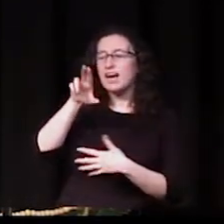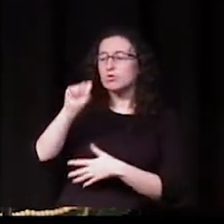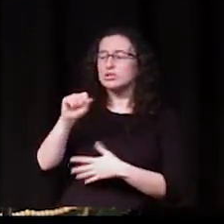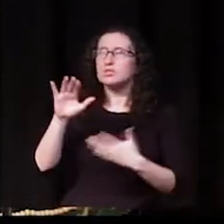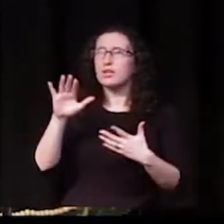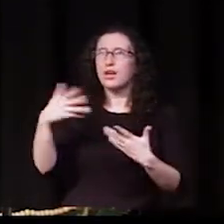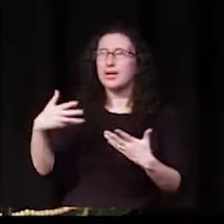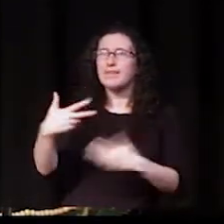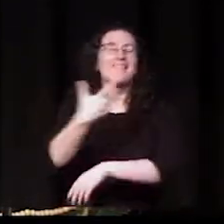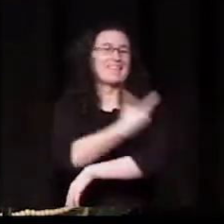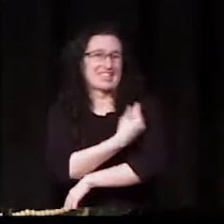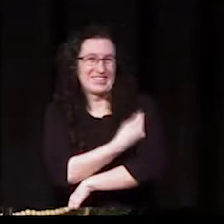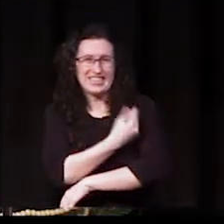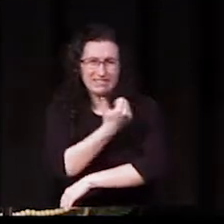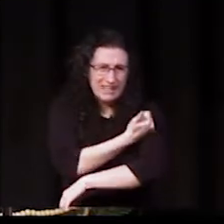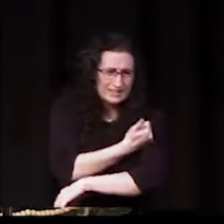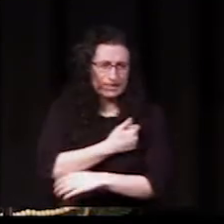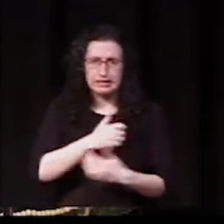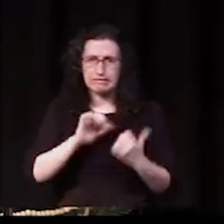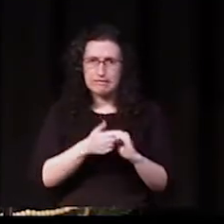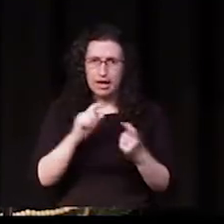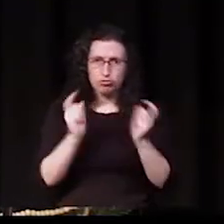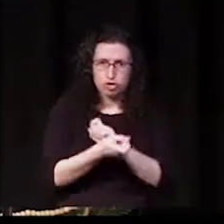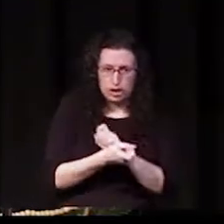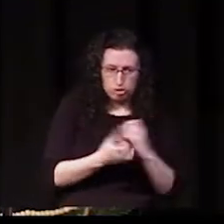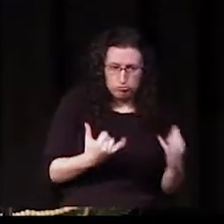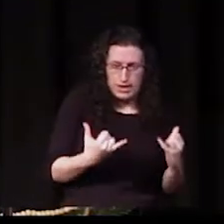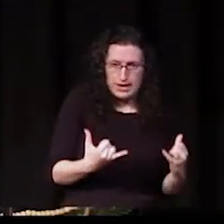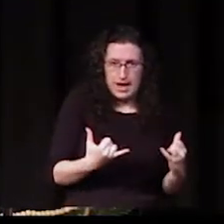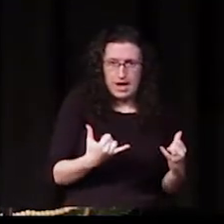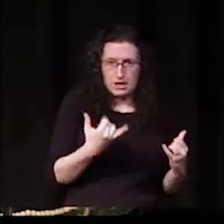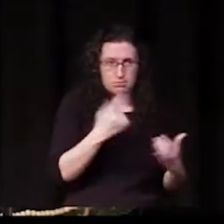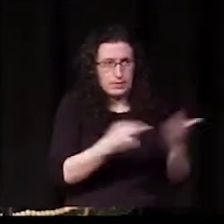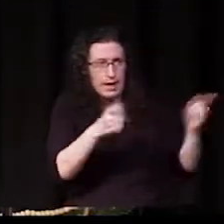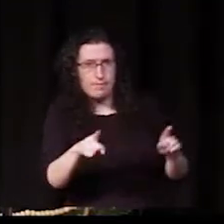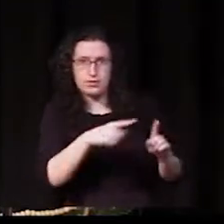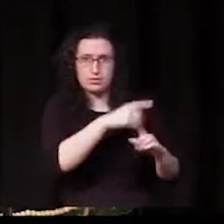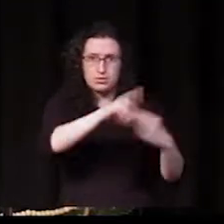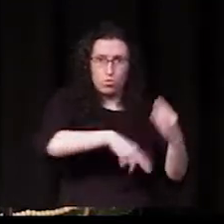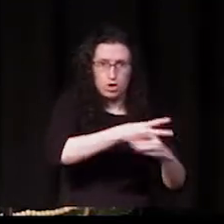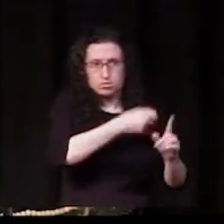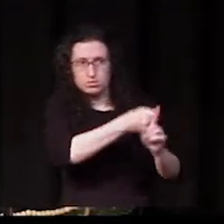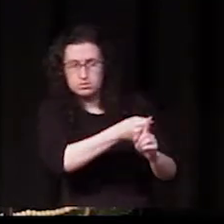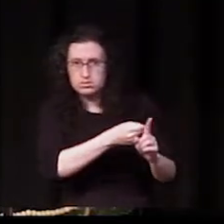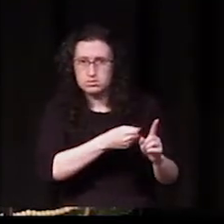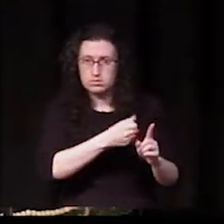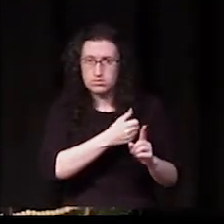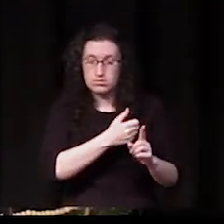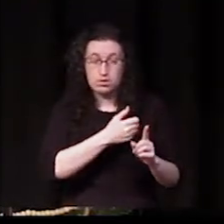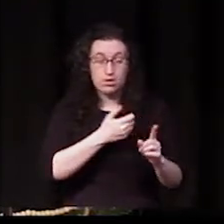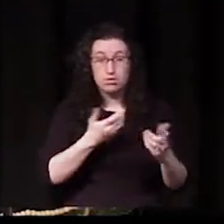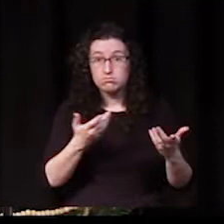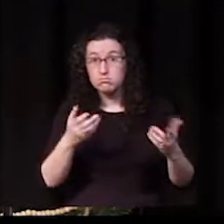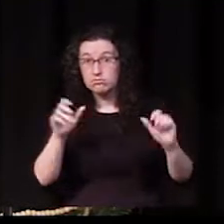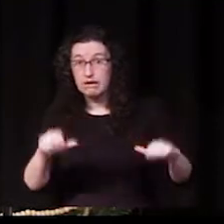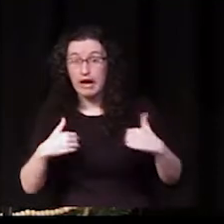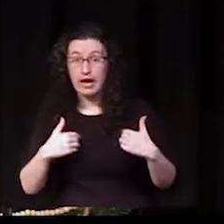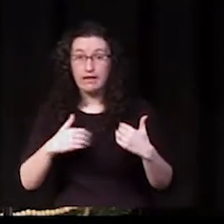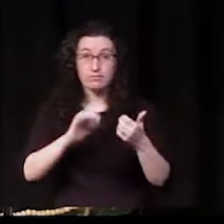How will this vaccine change our current realities? Is there any chance of sports or concerts,